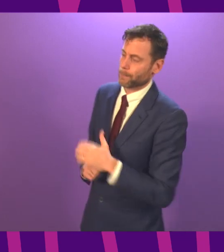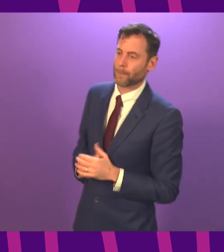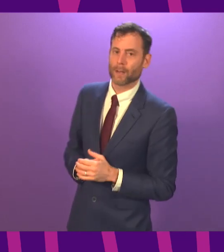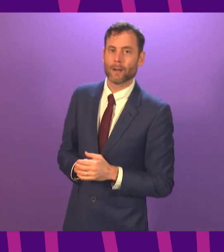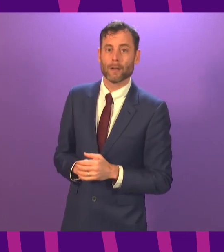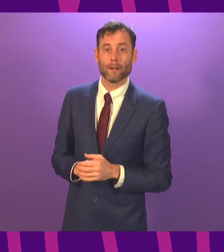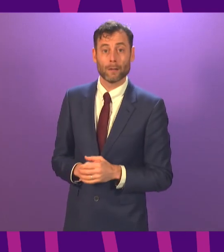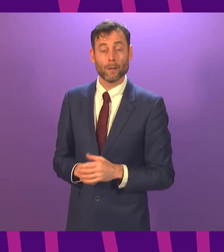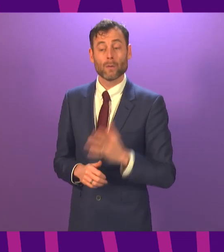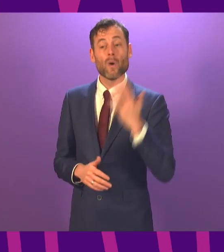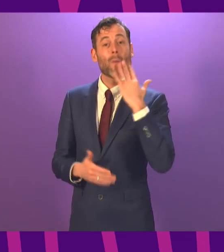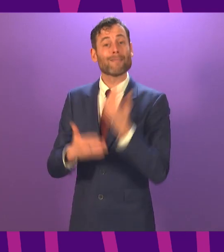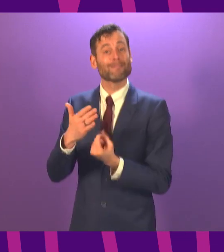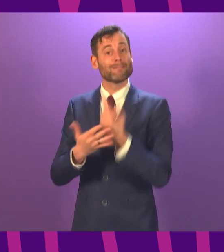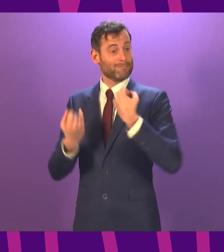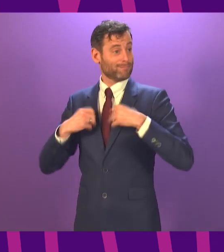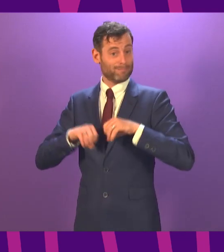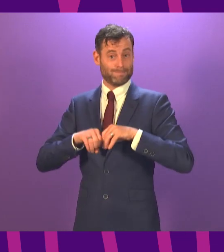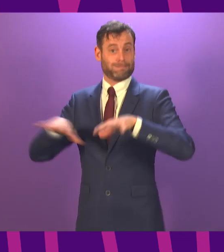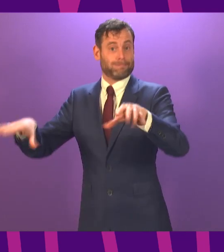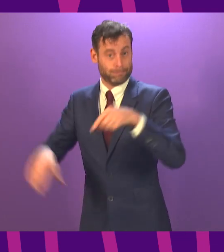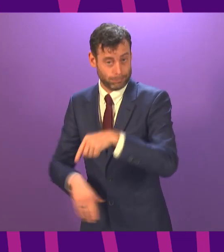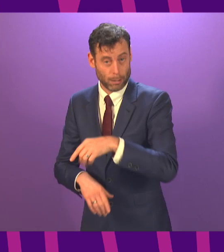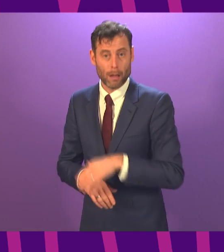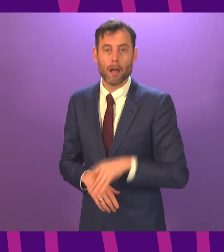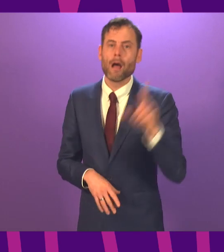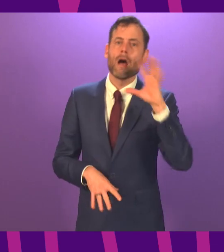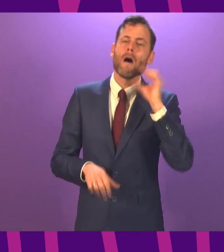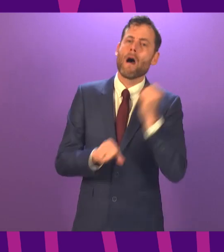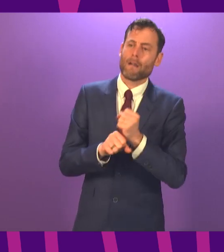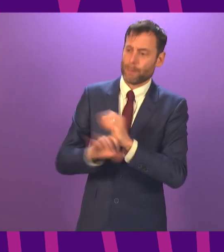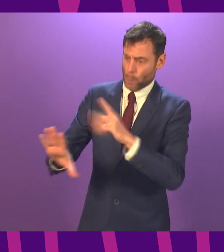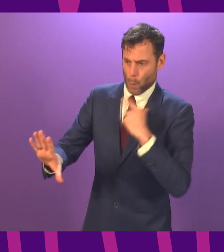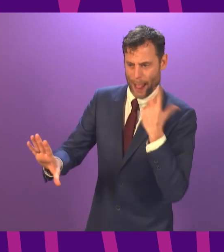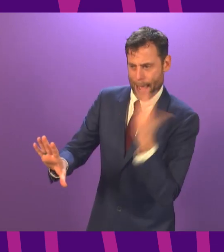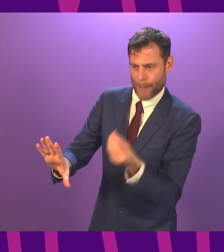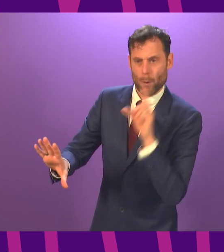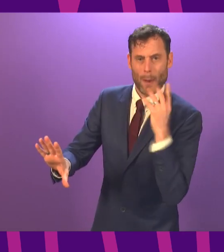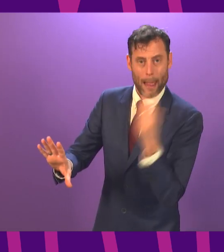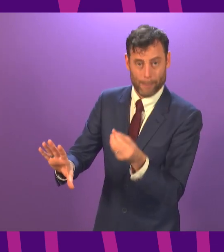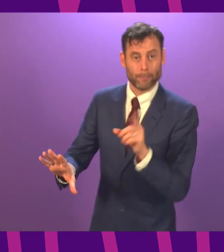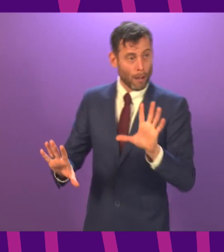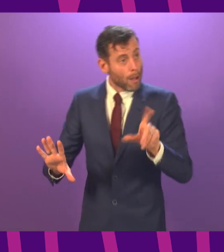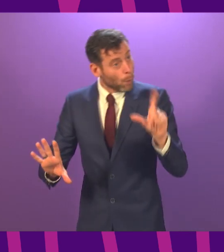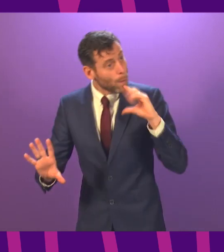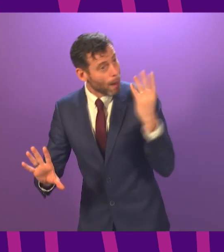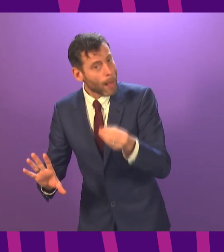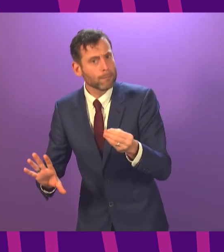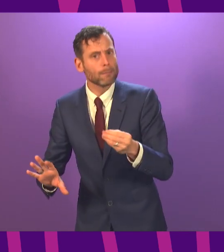Ruth Davidson: Throughout the crisis, even when the Government has promised to help, it has been far too slow in getting support out the door to protect